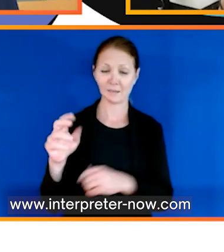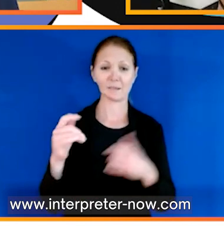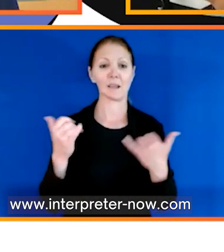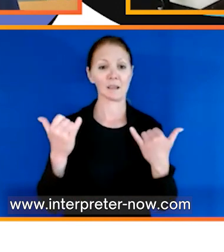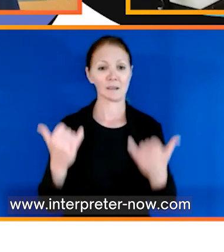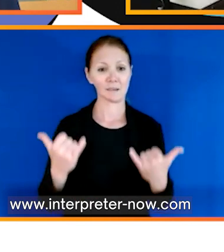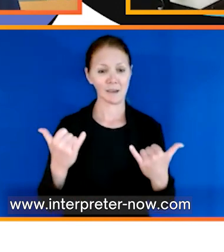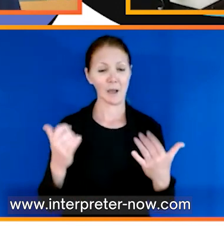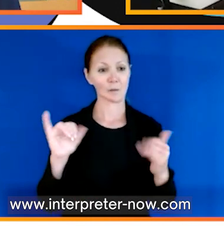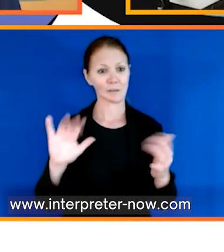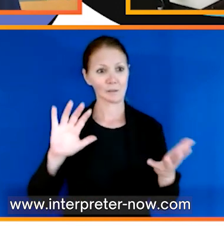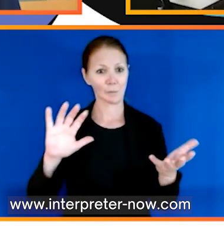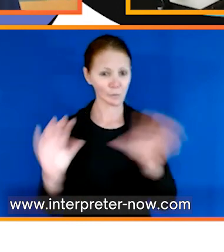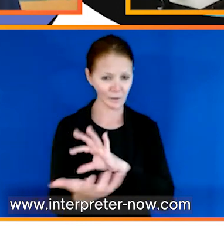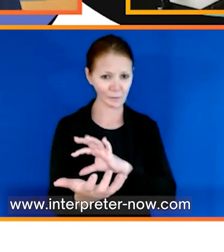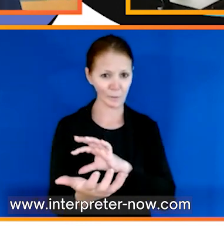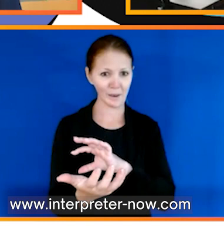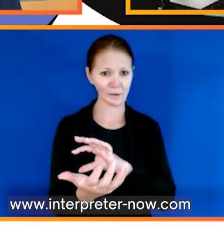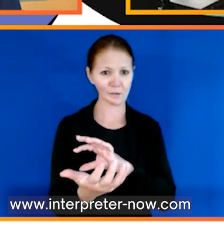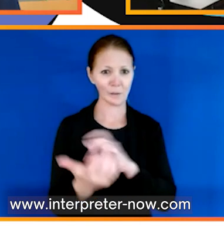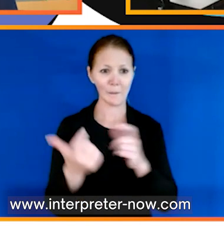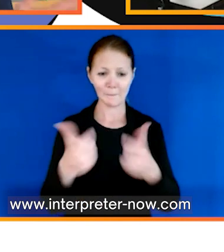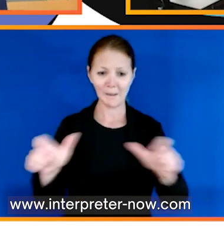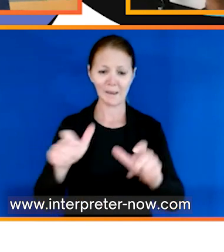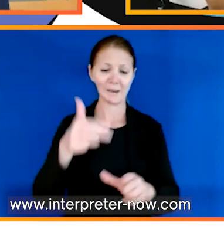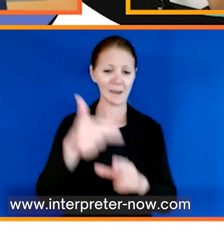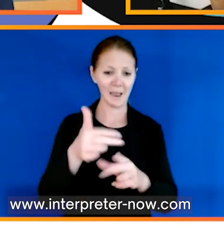So Change Catalyst is now Empovia, to transformation.